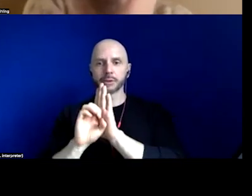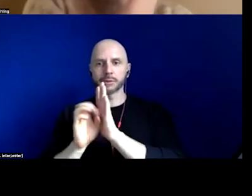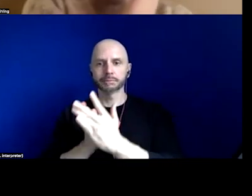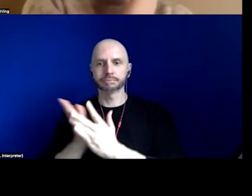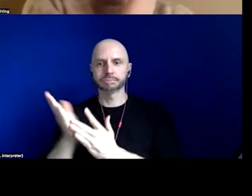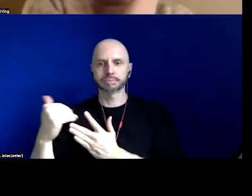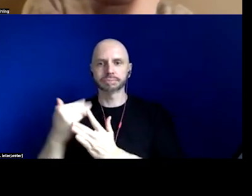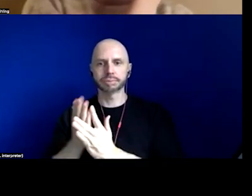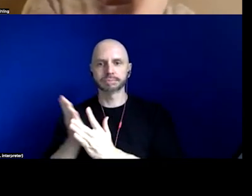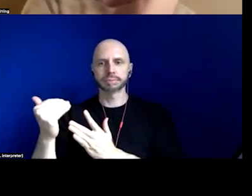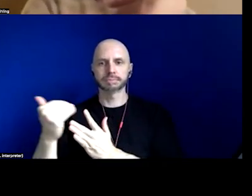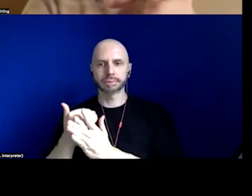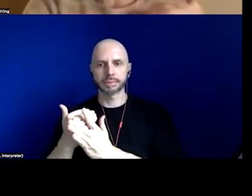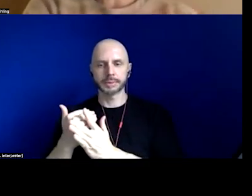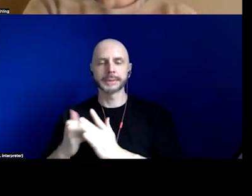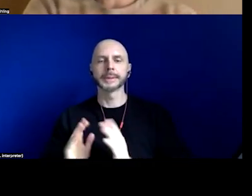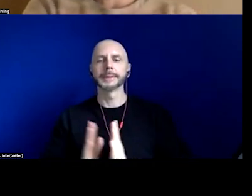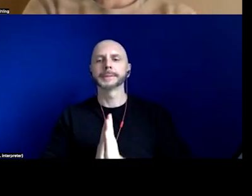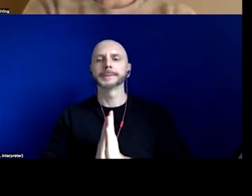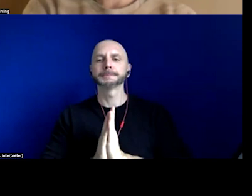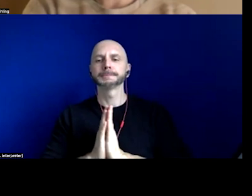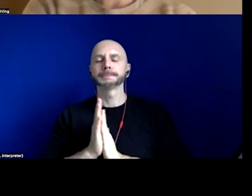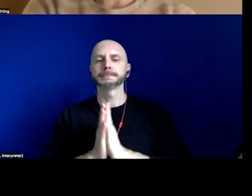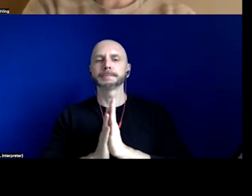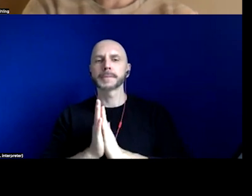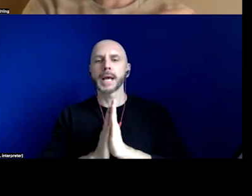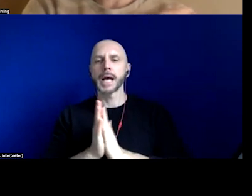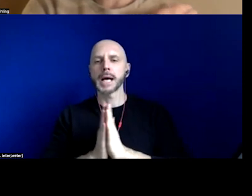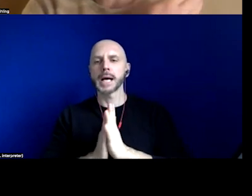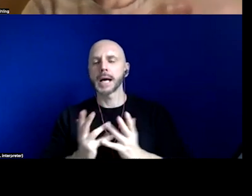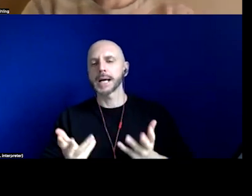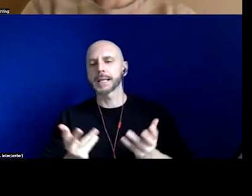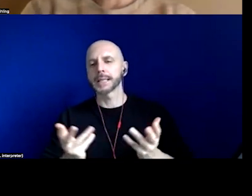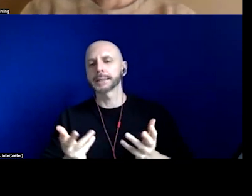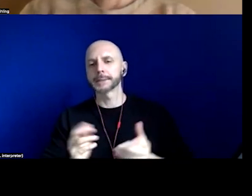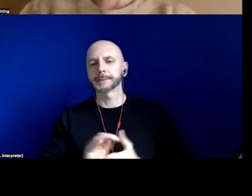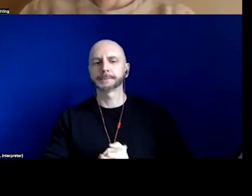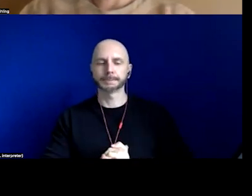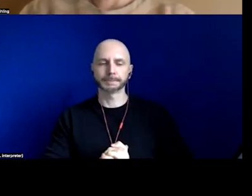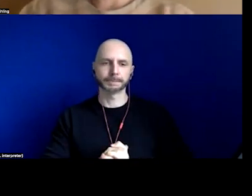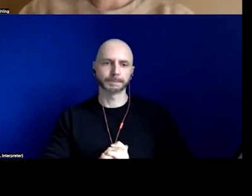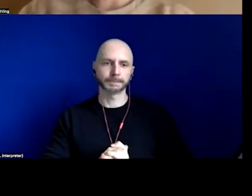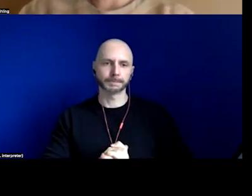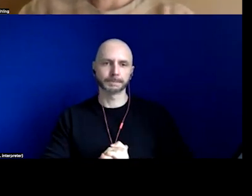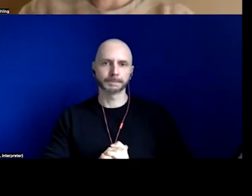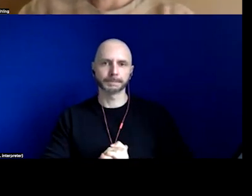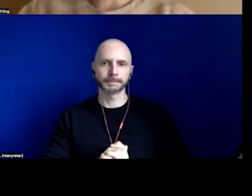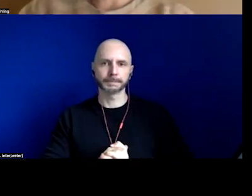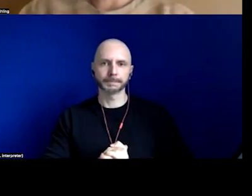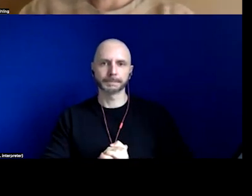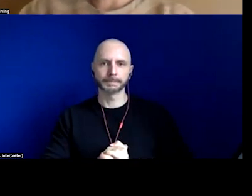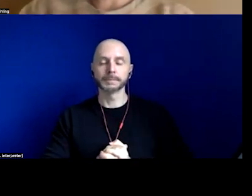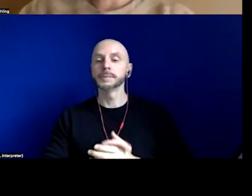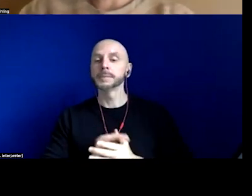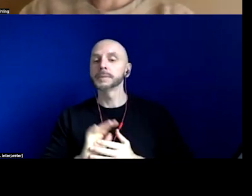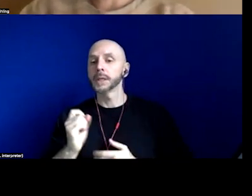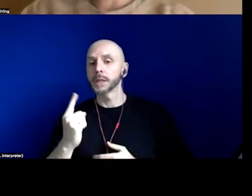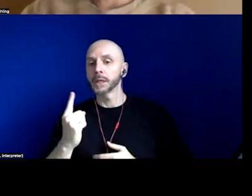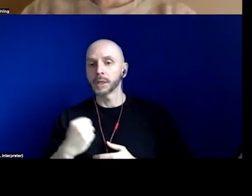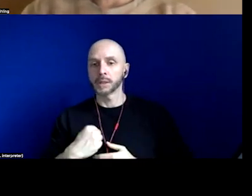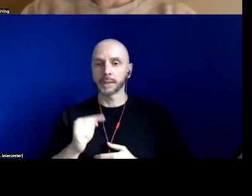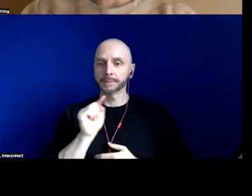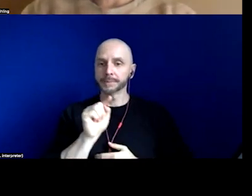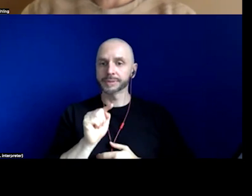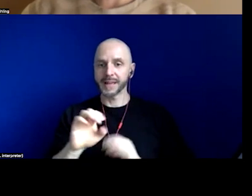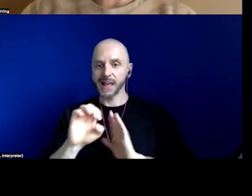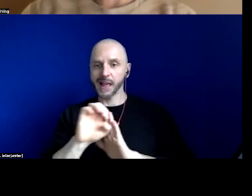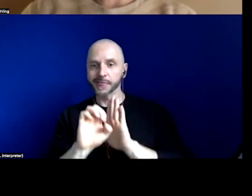discussed earlier, that you have to be prepared to have many different versions of those. Because